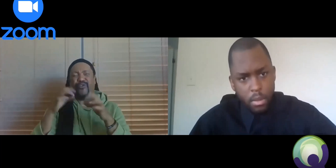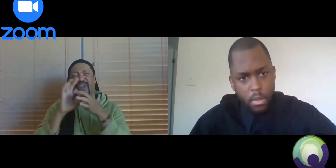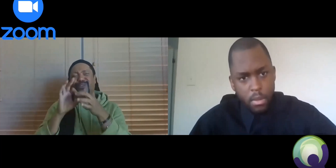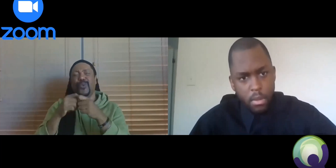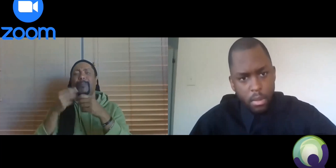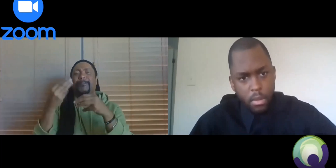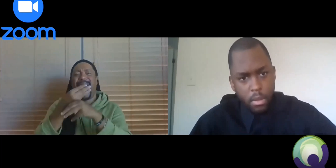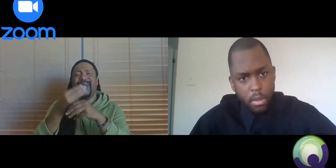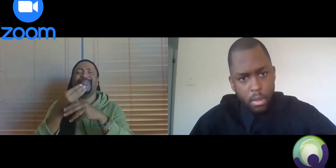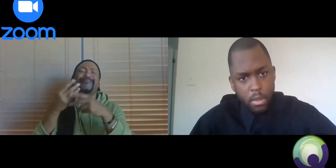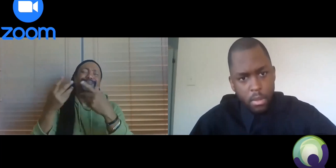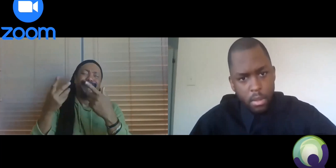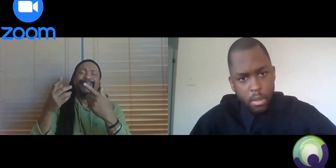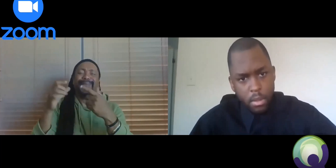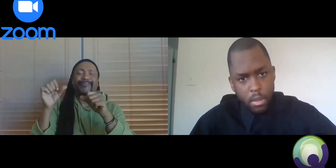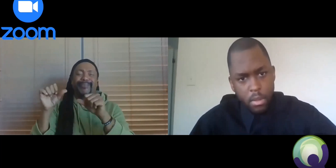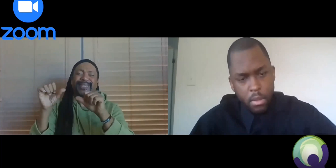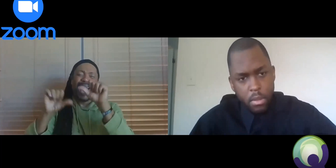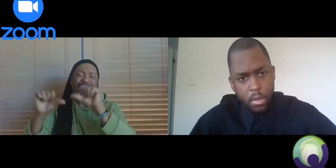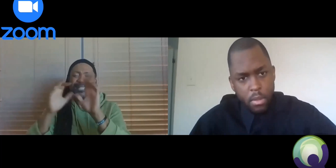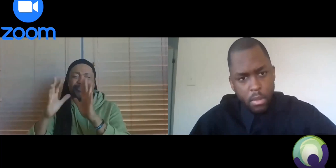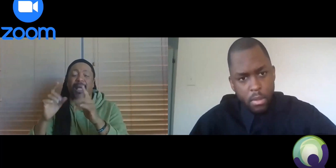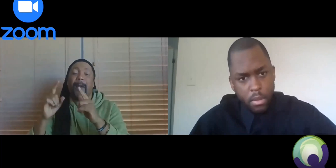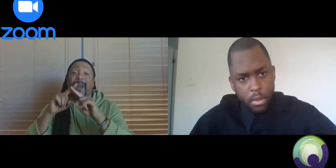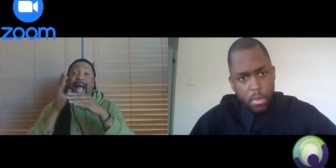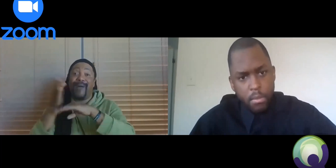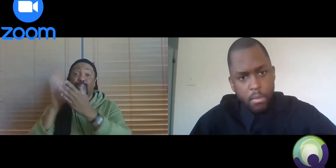I was teaching a few subjects but mostly related to math,